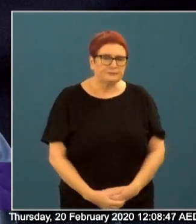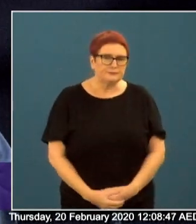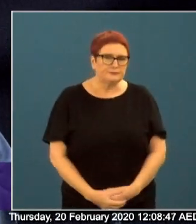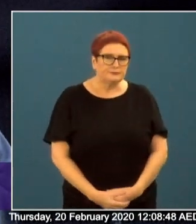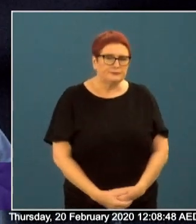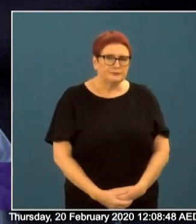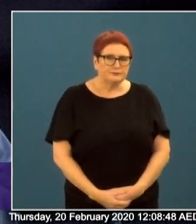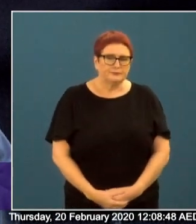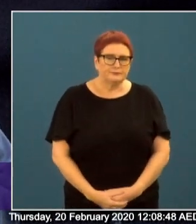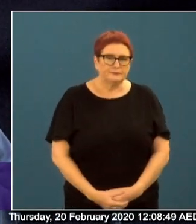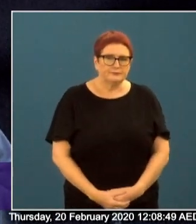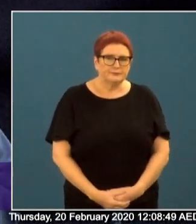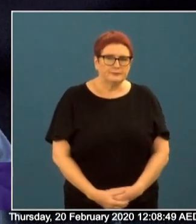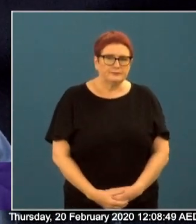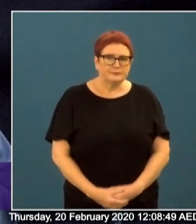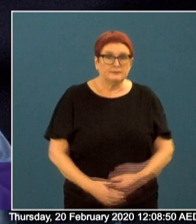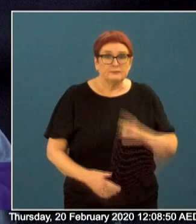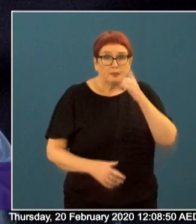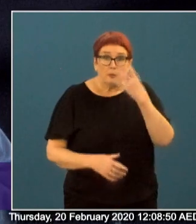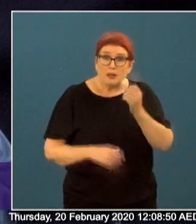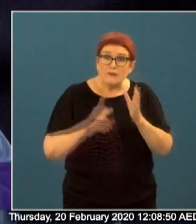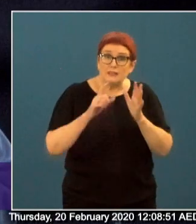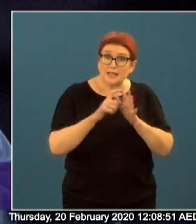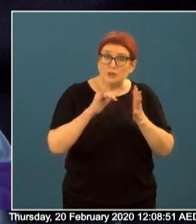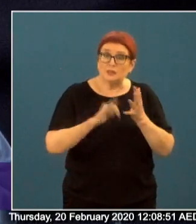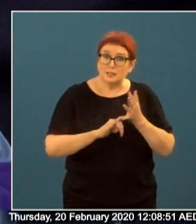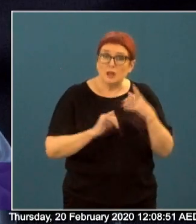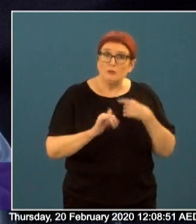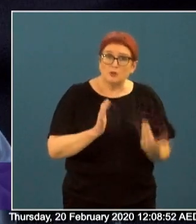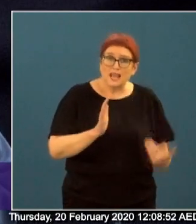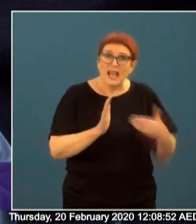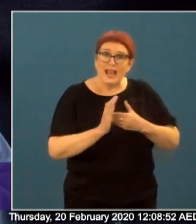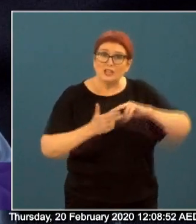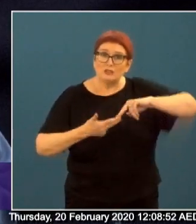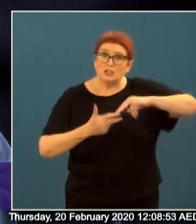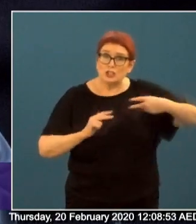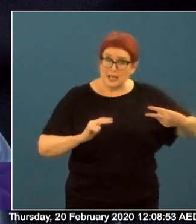in people with Down syndrome, the extra chromosome 21 which codes for a protein